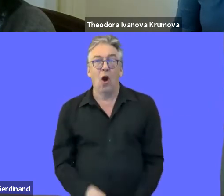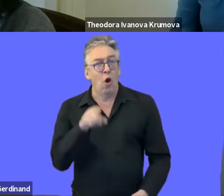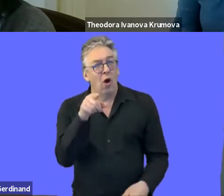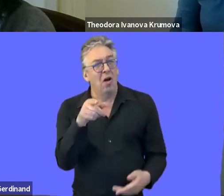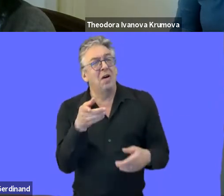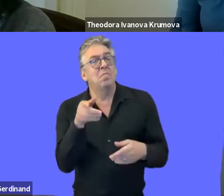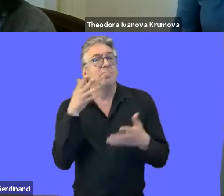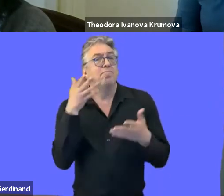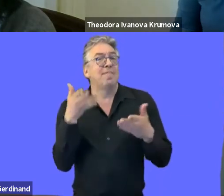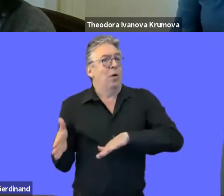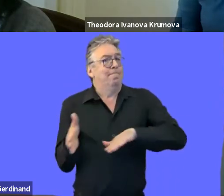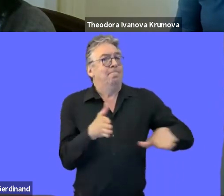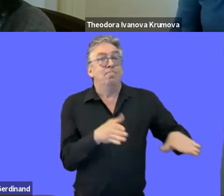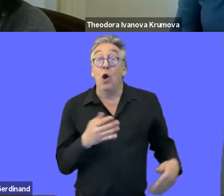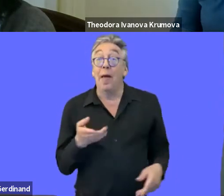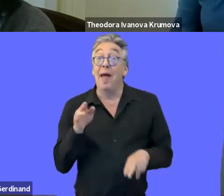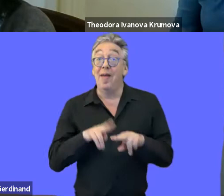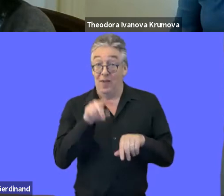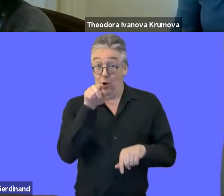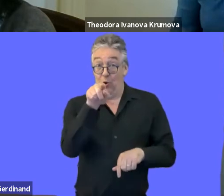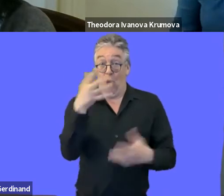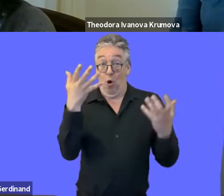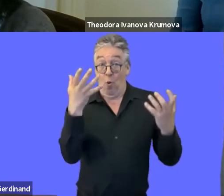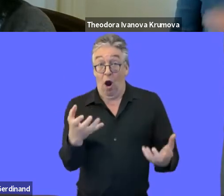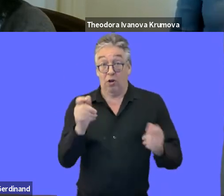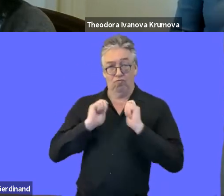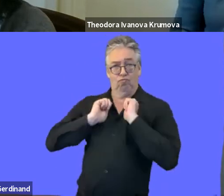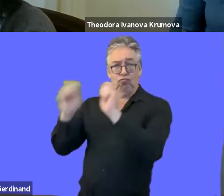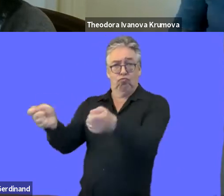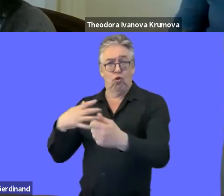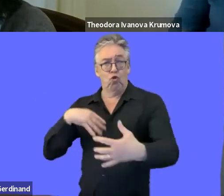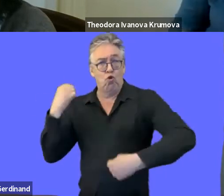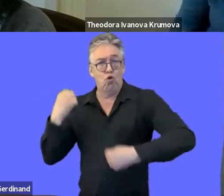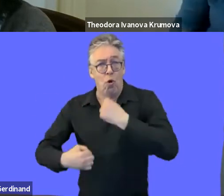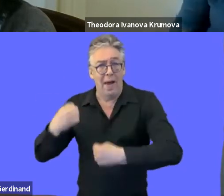There are several criteria and given the quasi-judicial nature,